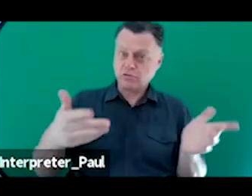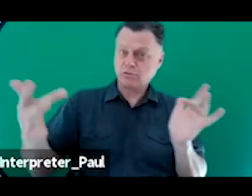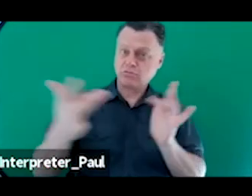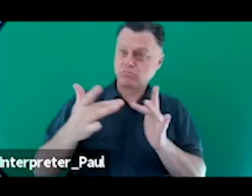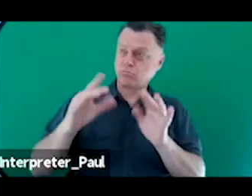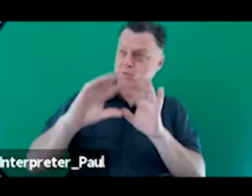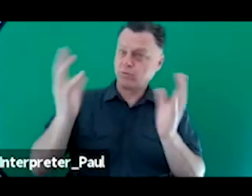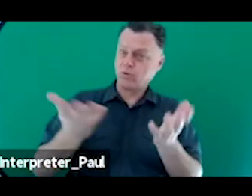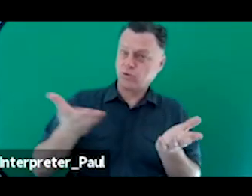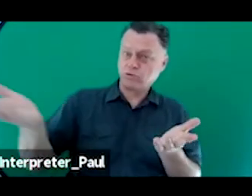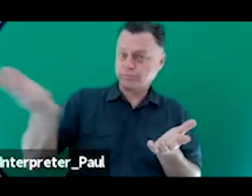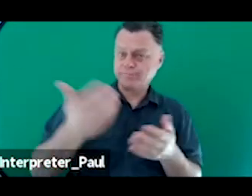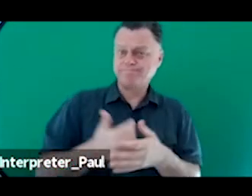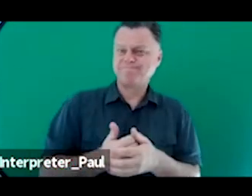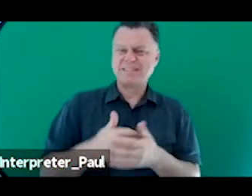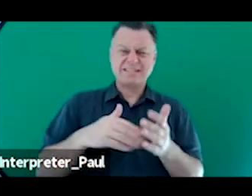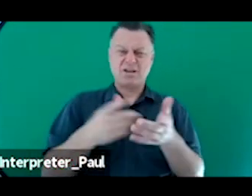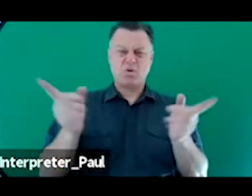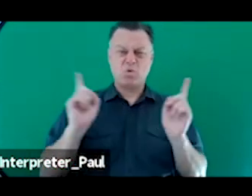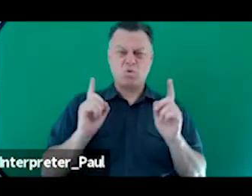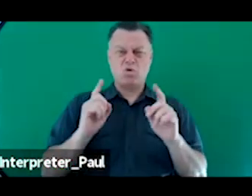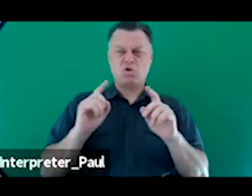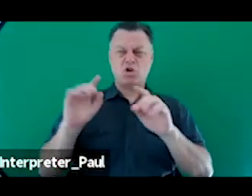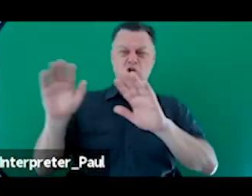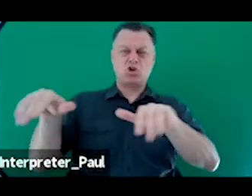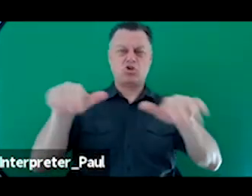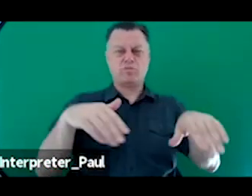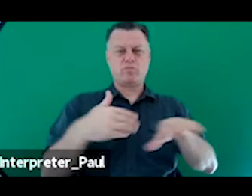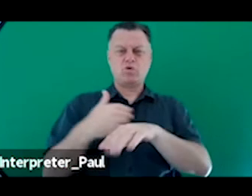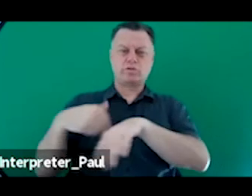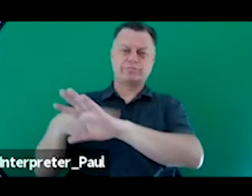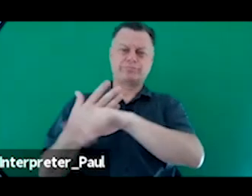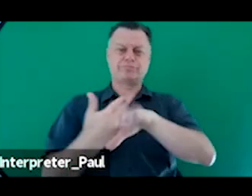Now that we are working remotely with a number of our students, this is doubly important,